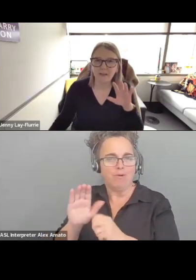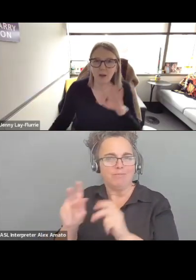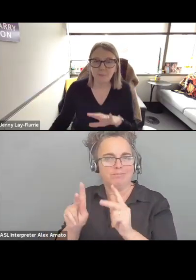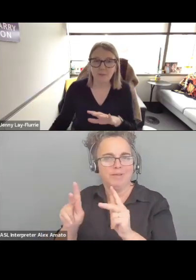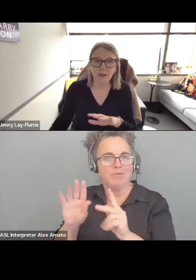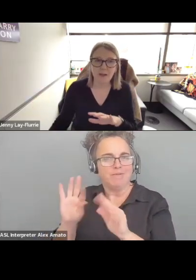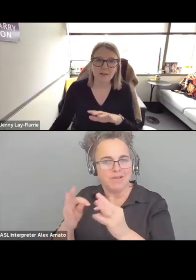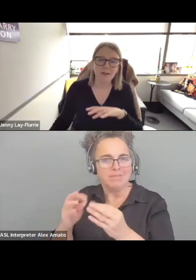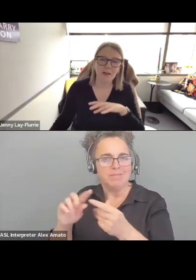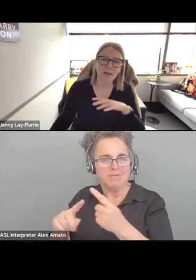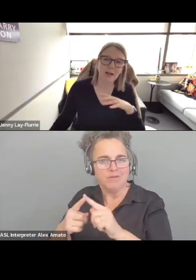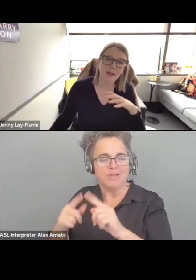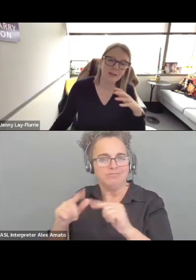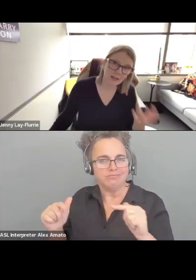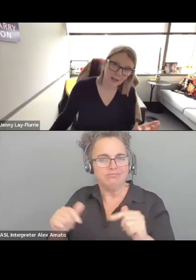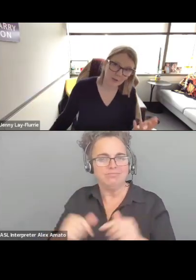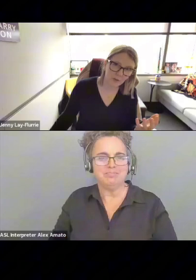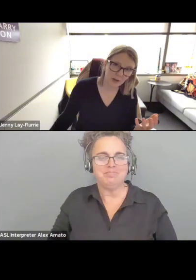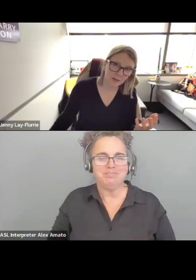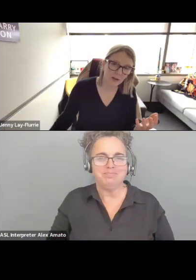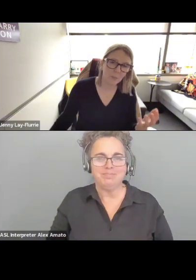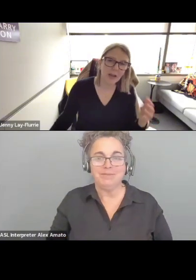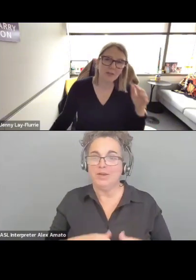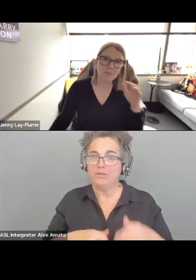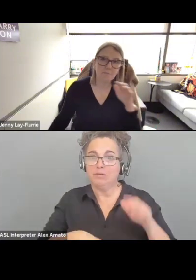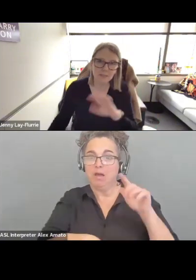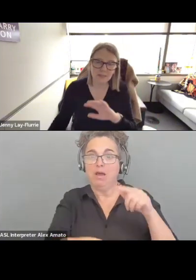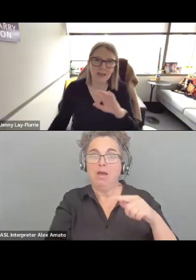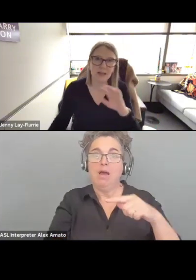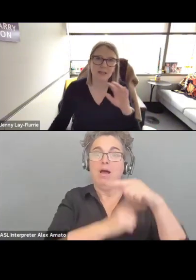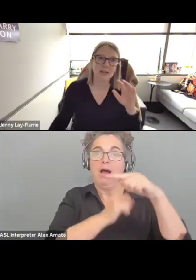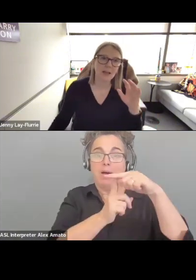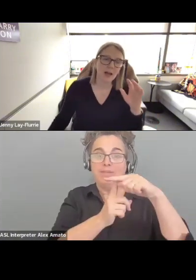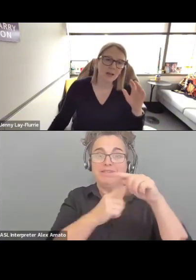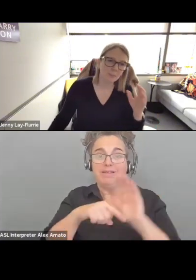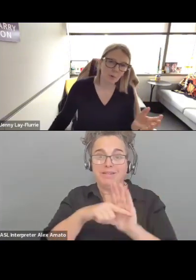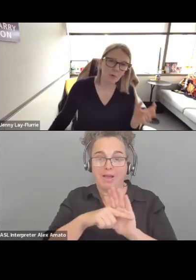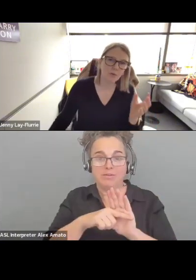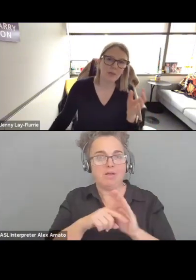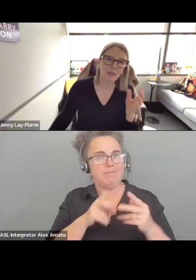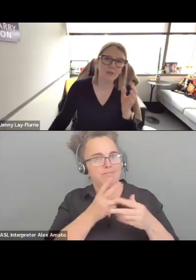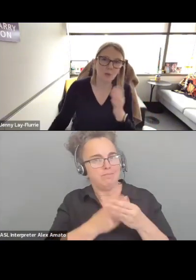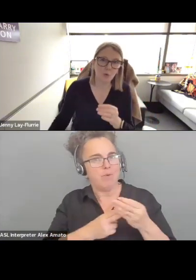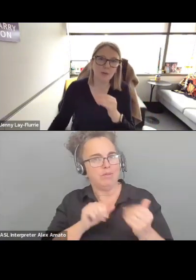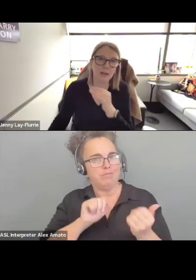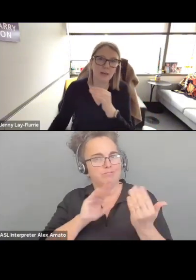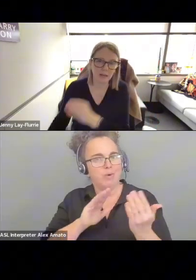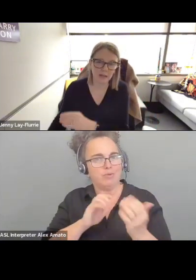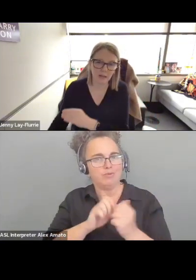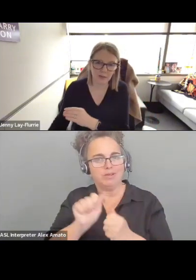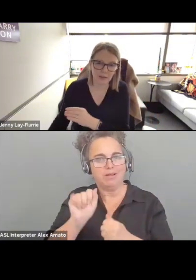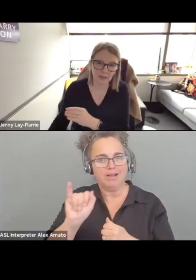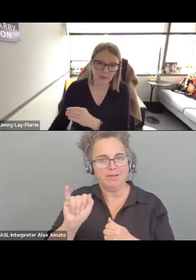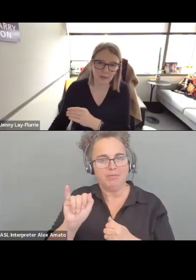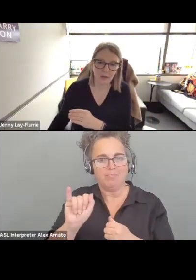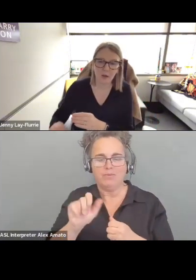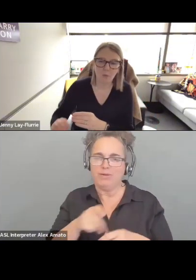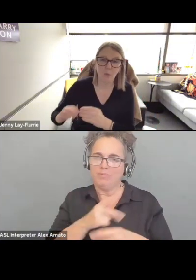There's upside and there's downside and we have to mitigate and approach these thoughtfully and carefully.